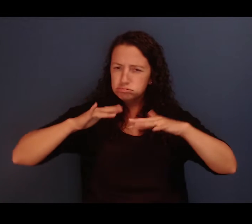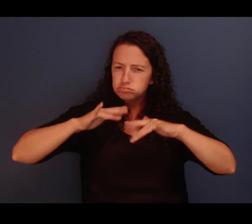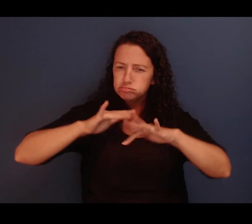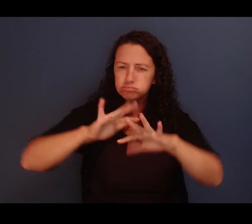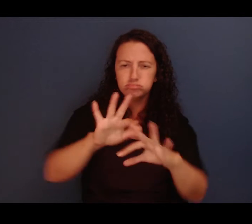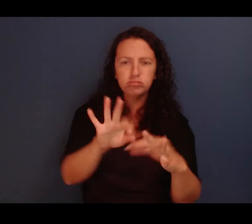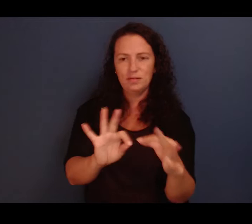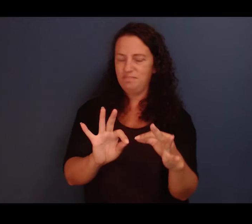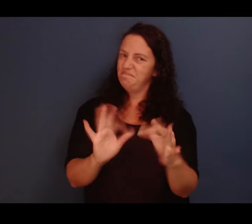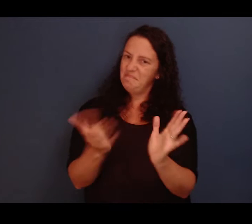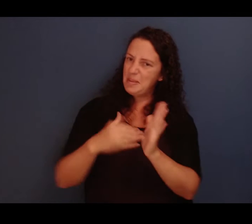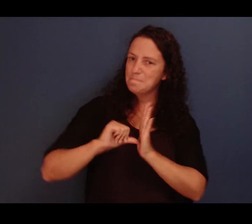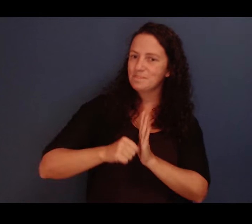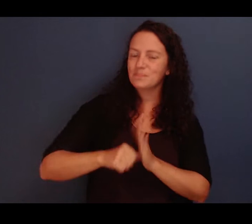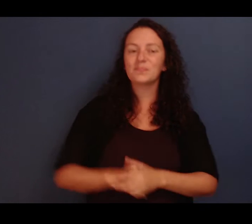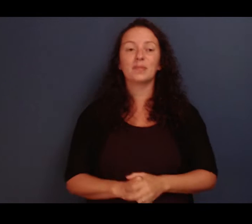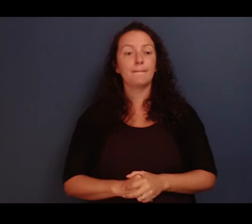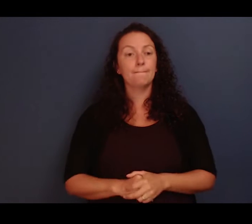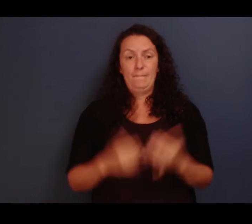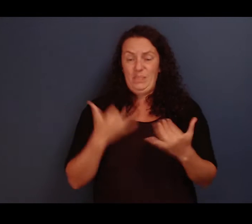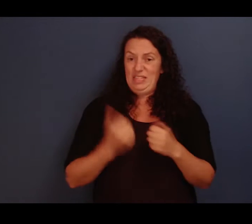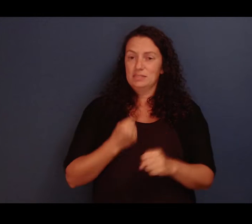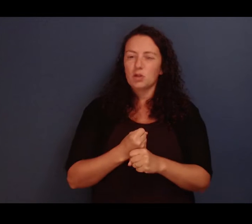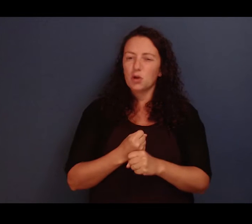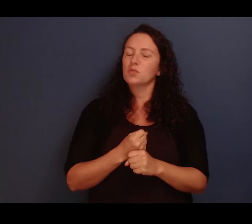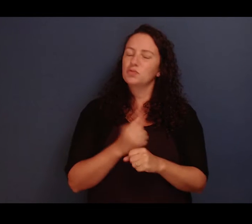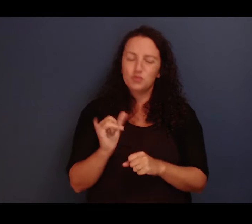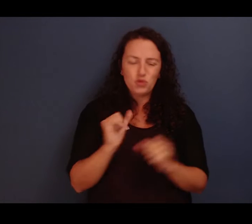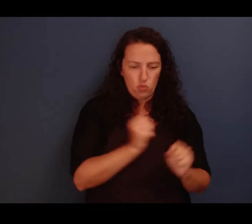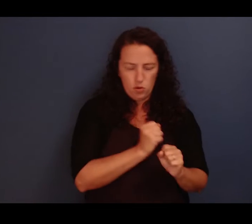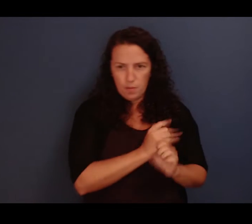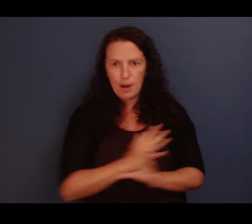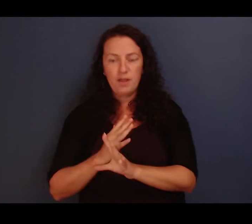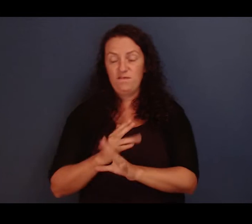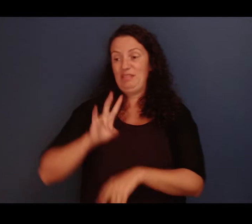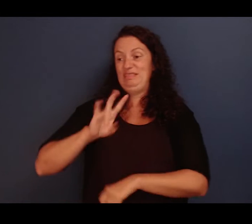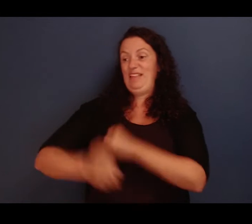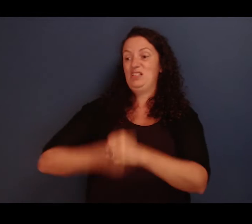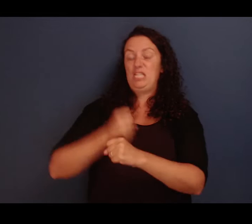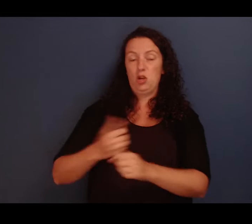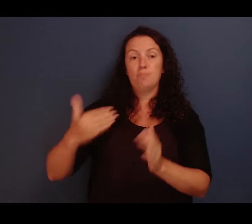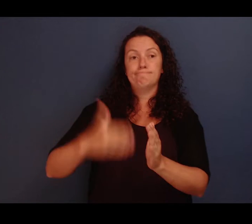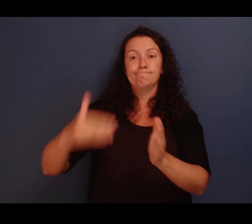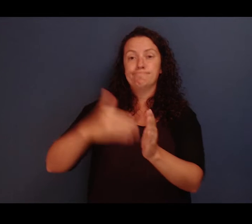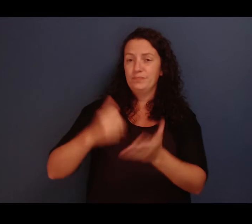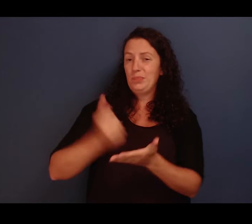Another important facet of this year of alignment is preparing for the college’s seven-year Accreditation report and visit.